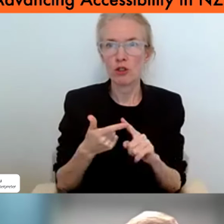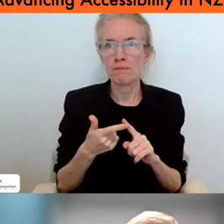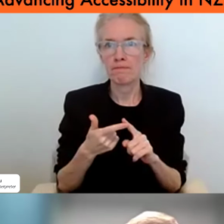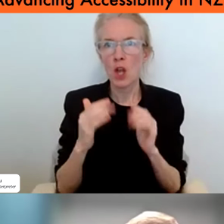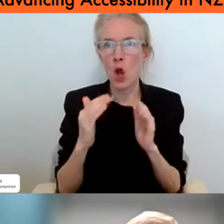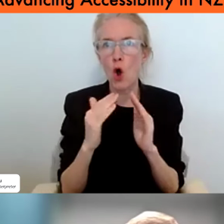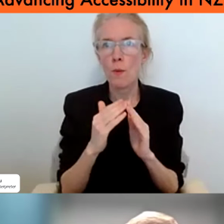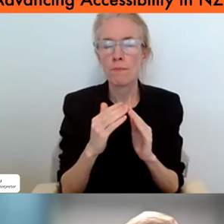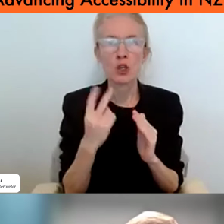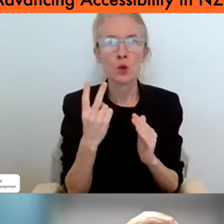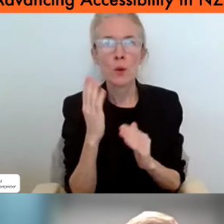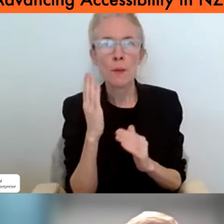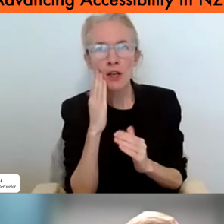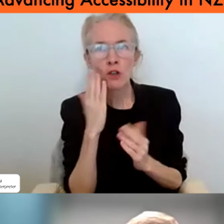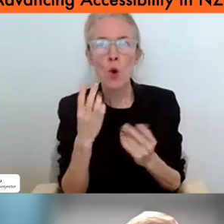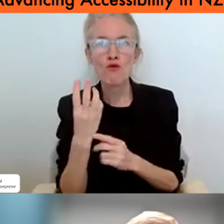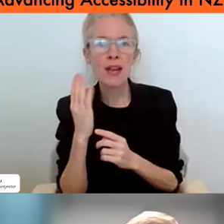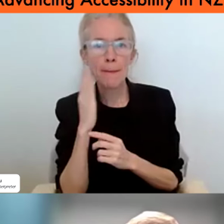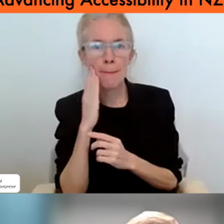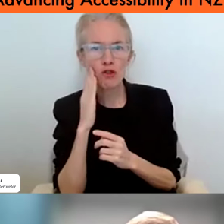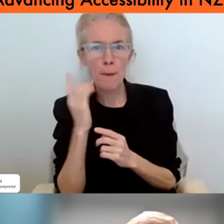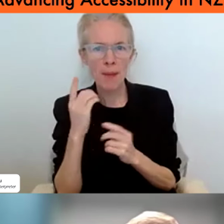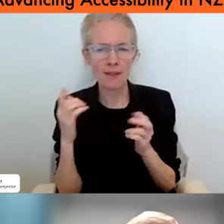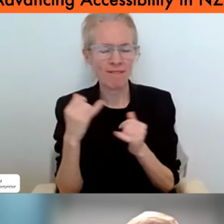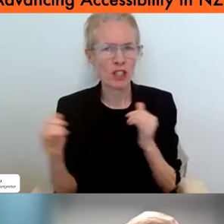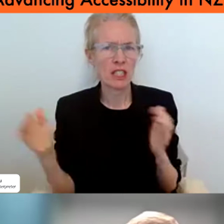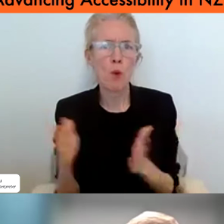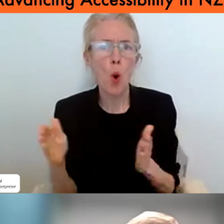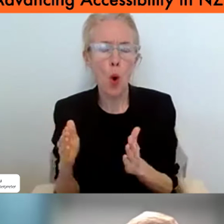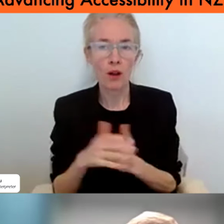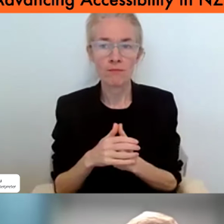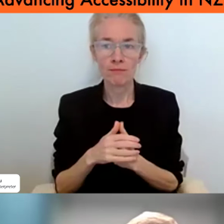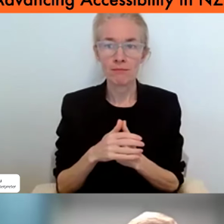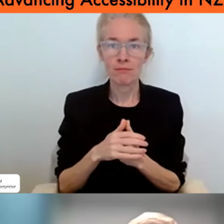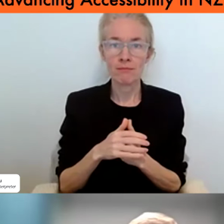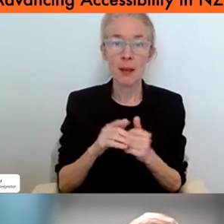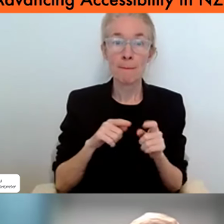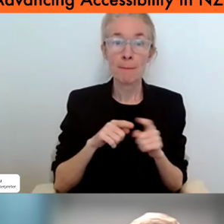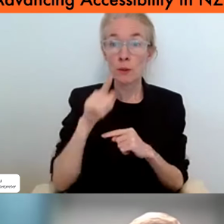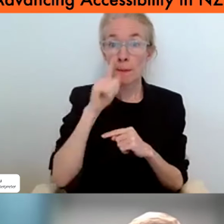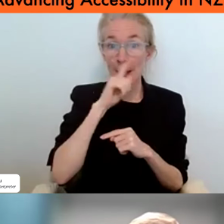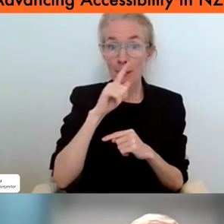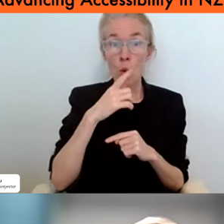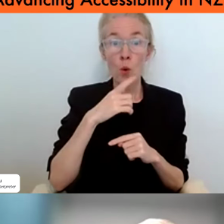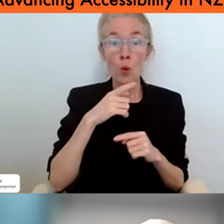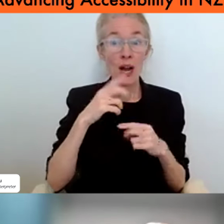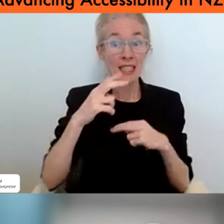brings us a big piece of land, they want maximum amount of lots